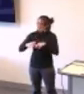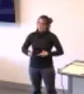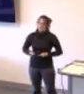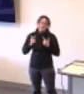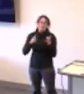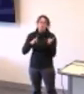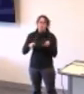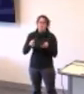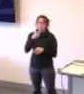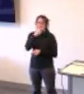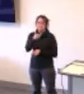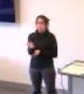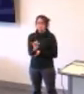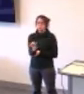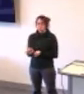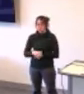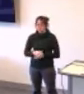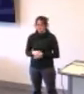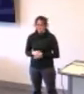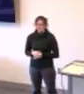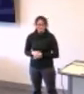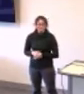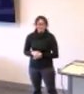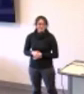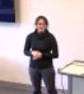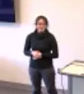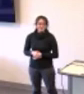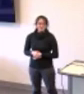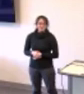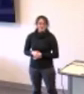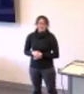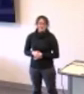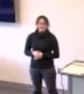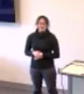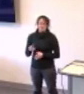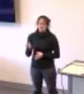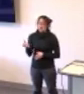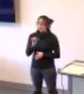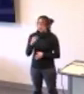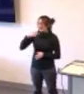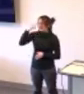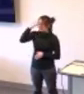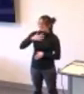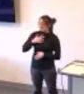audience members, too. Also I think my mom is Livestreaming.